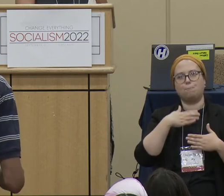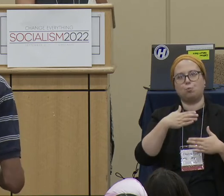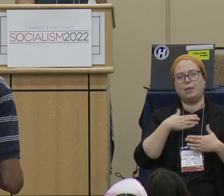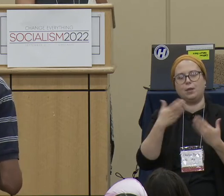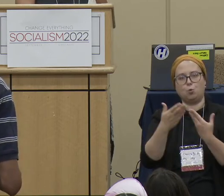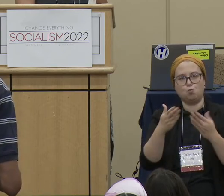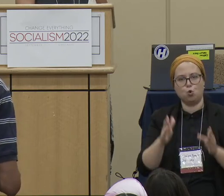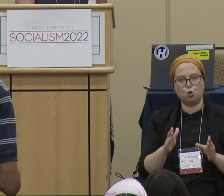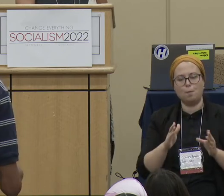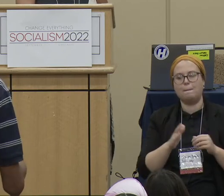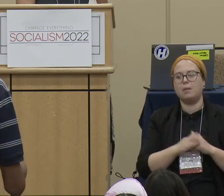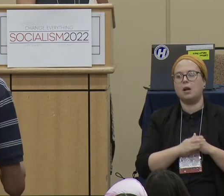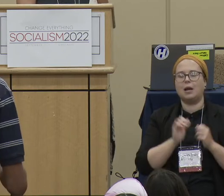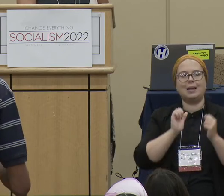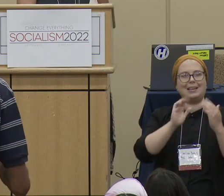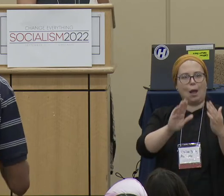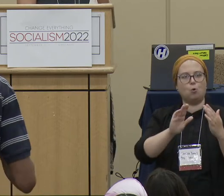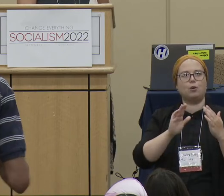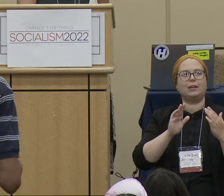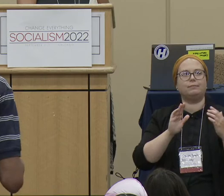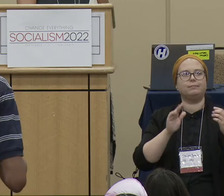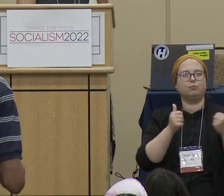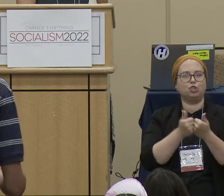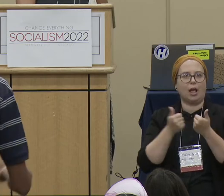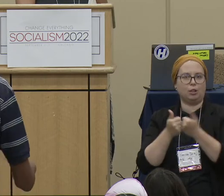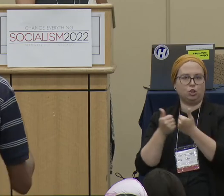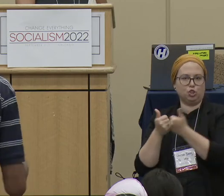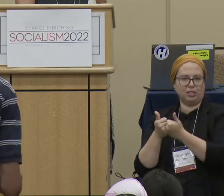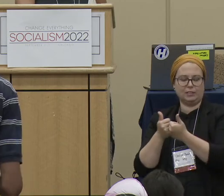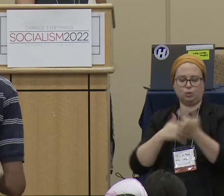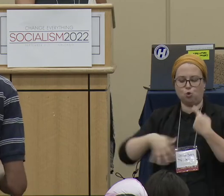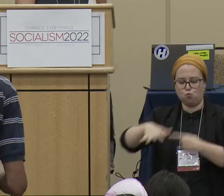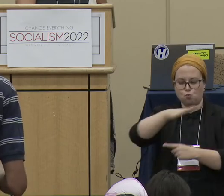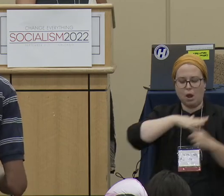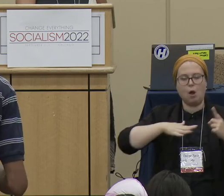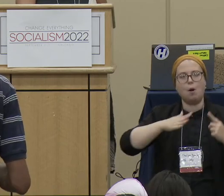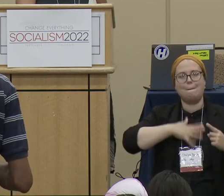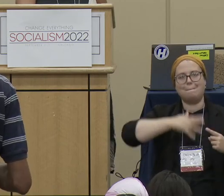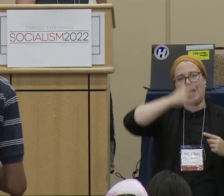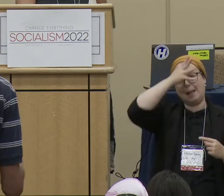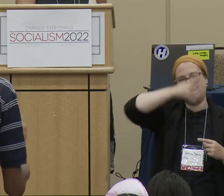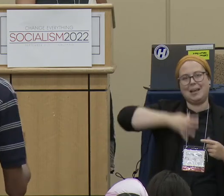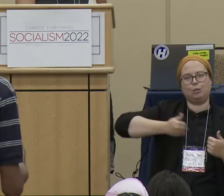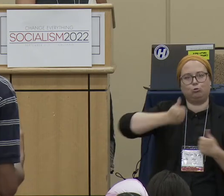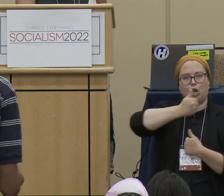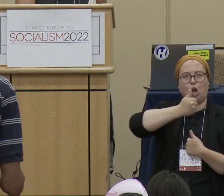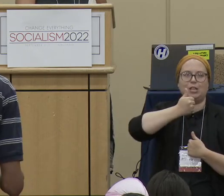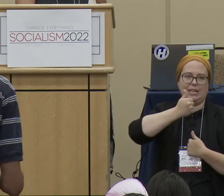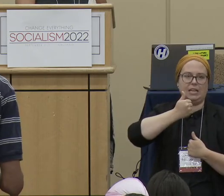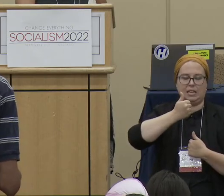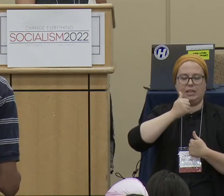with the The Breathing Room, encounter ing challenges around